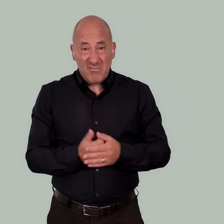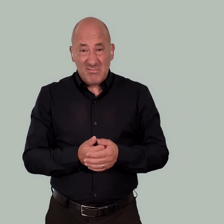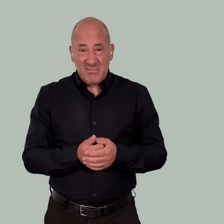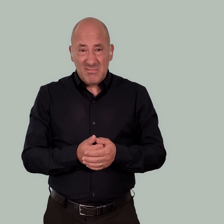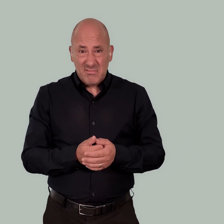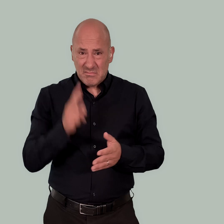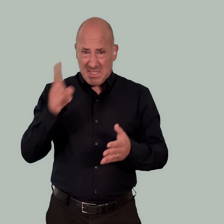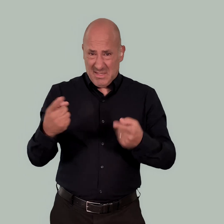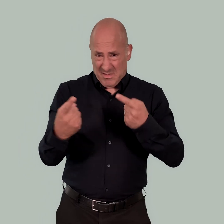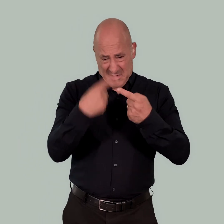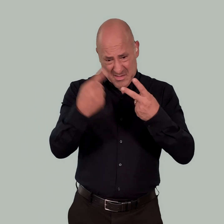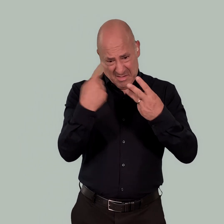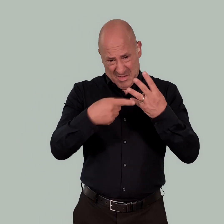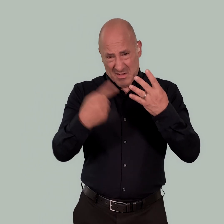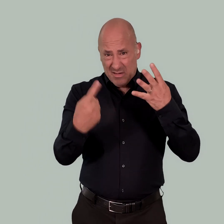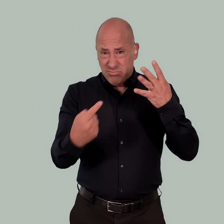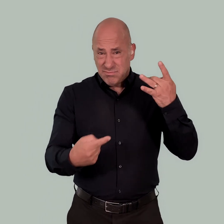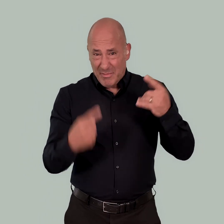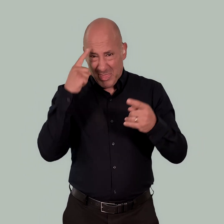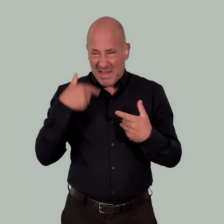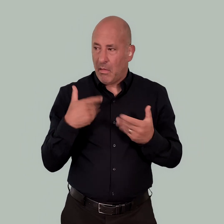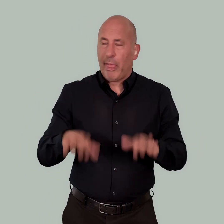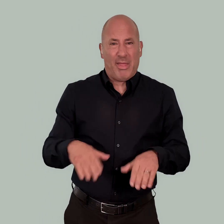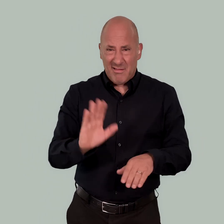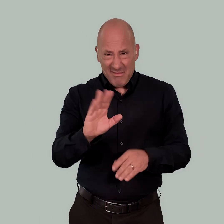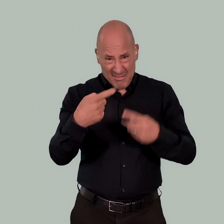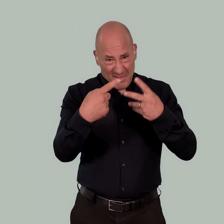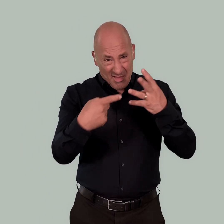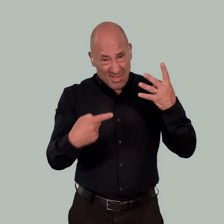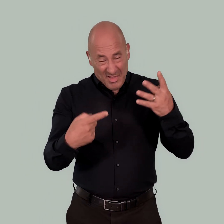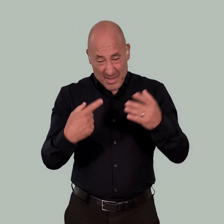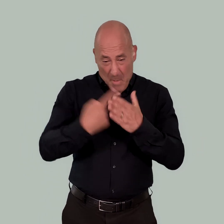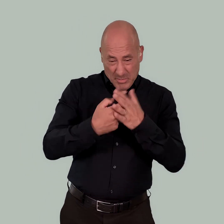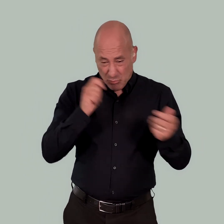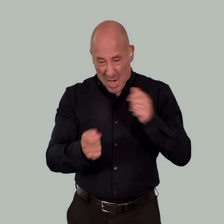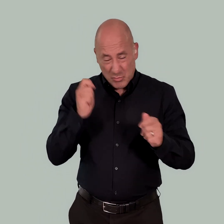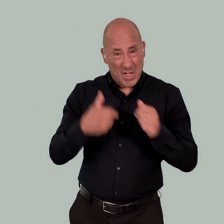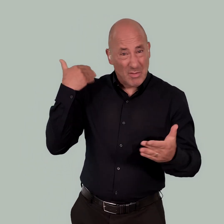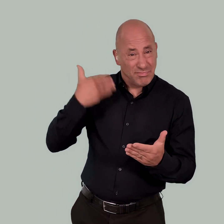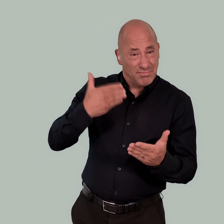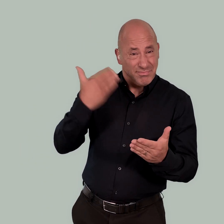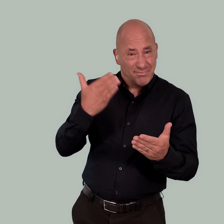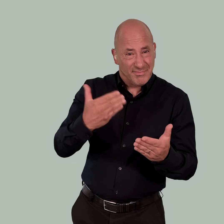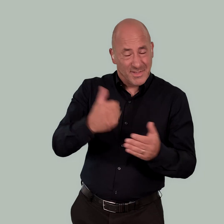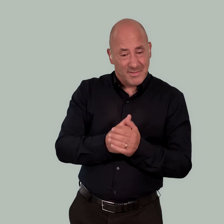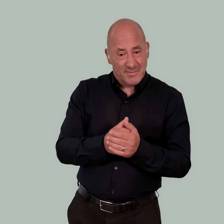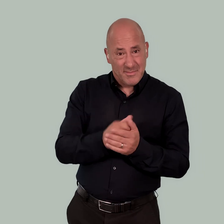This is not a record of passivity. It is a record of sustained policy effort.